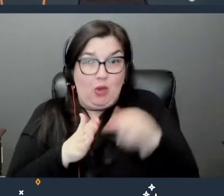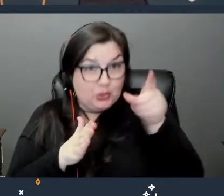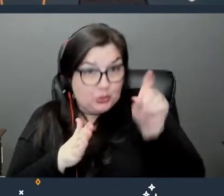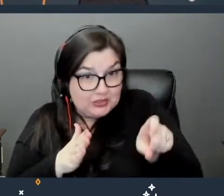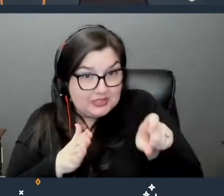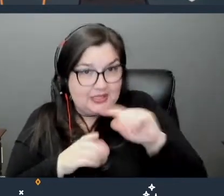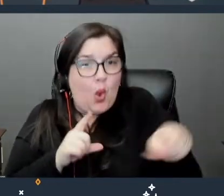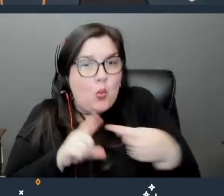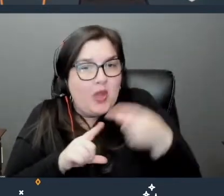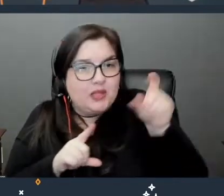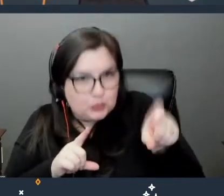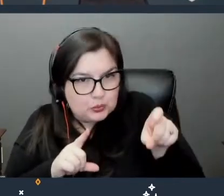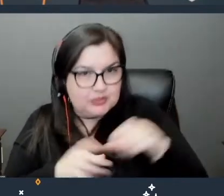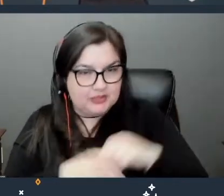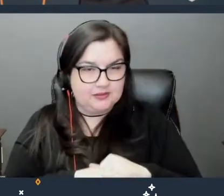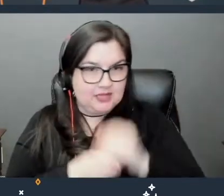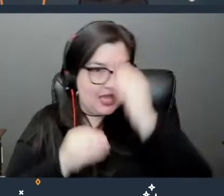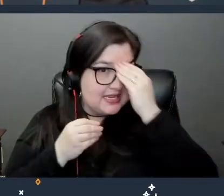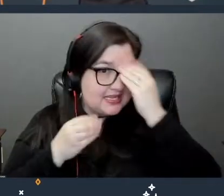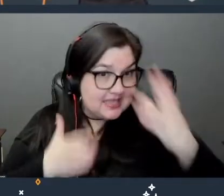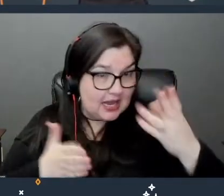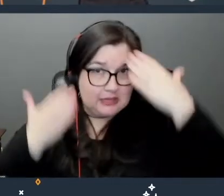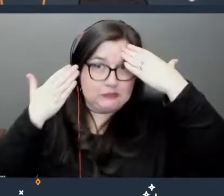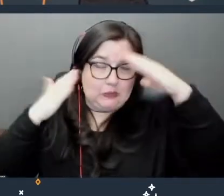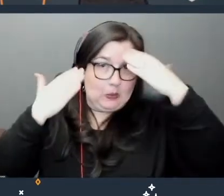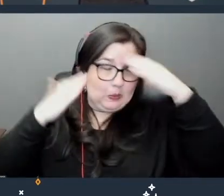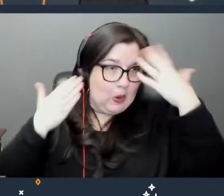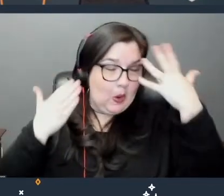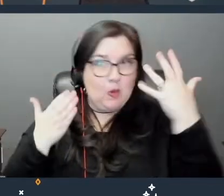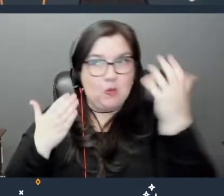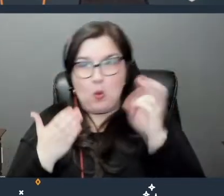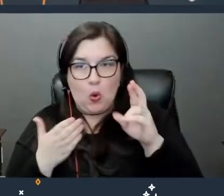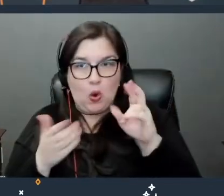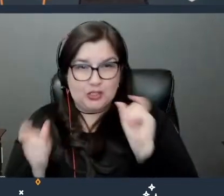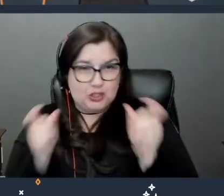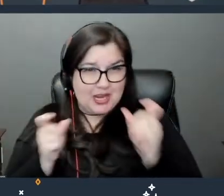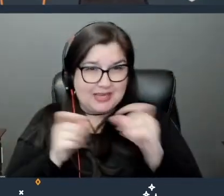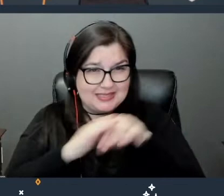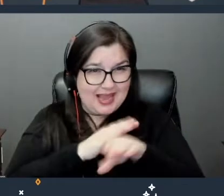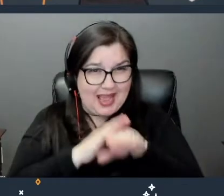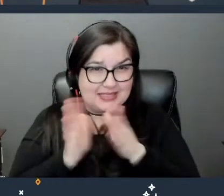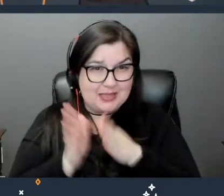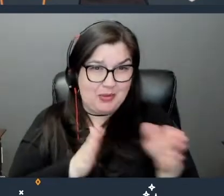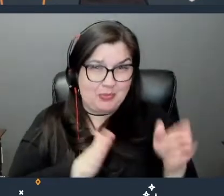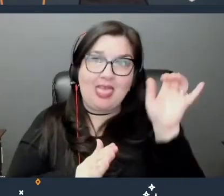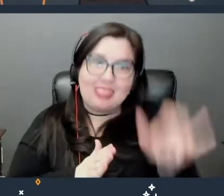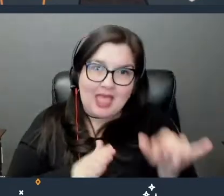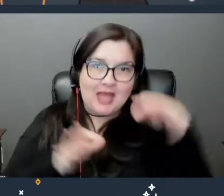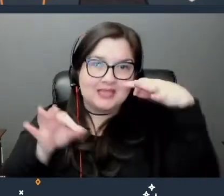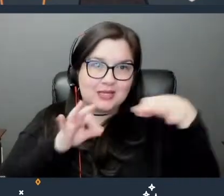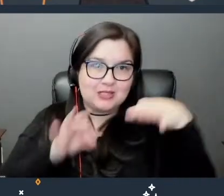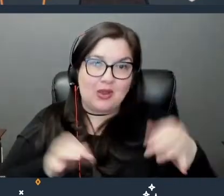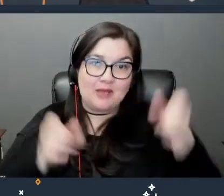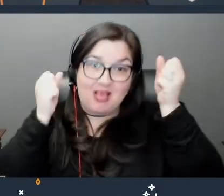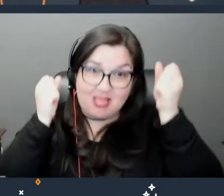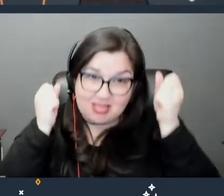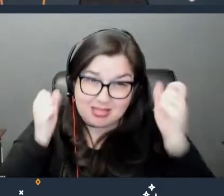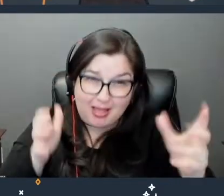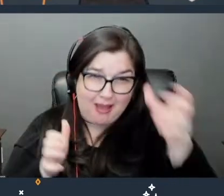For data that has an unknown or changing access pattern, I mean, first off, that describes a lot of data in typical organizations, especially when you're just getting started